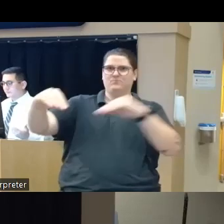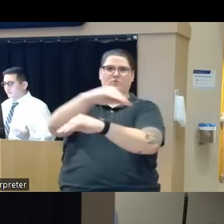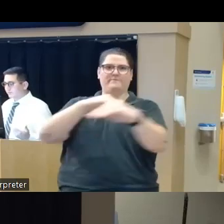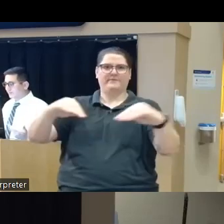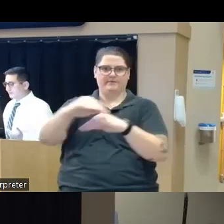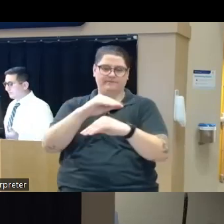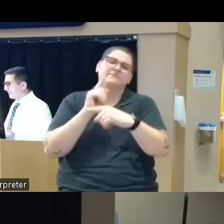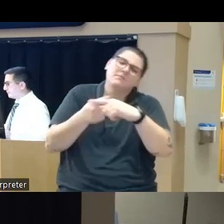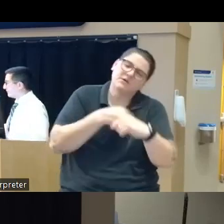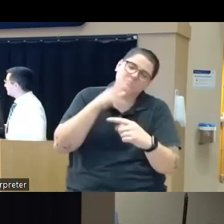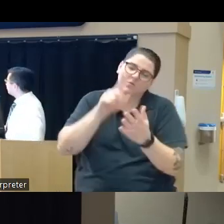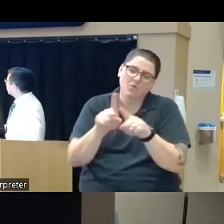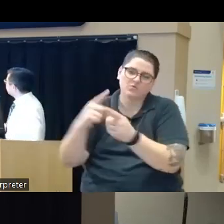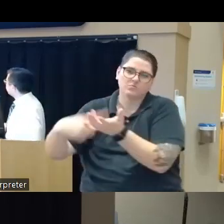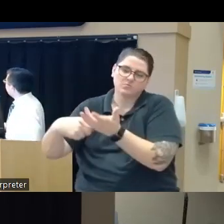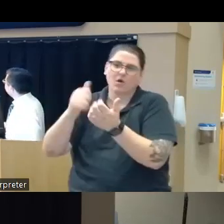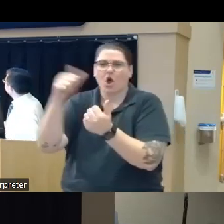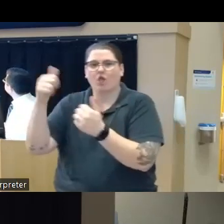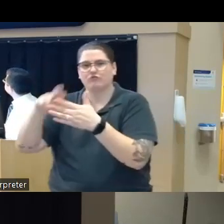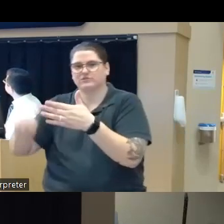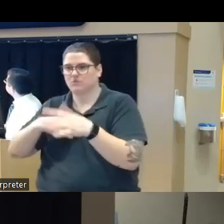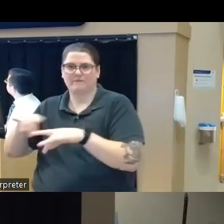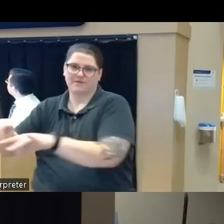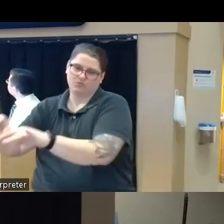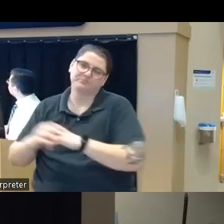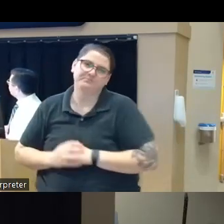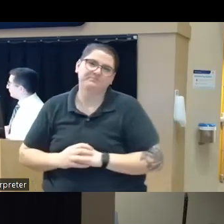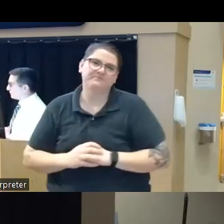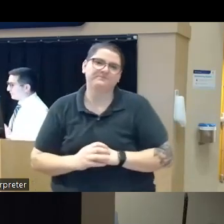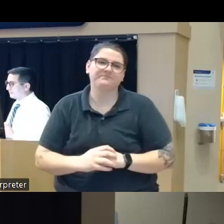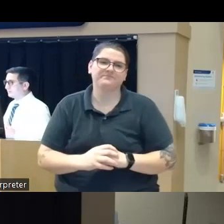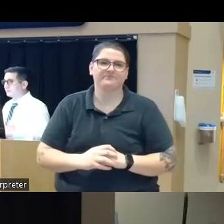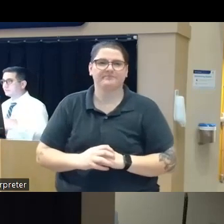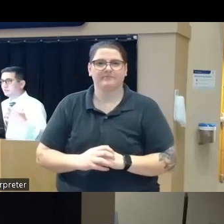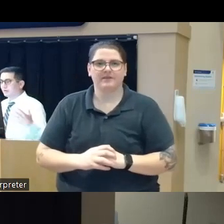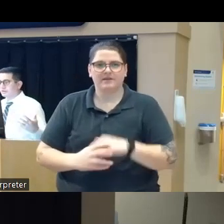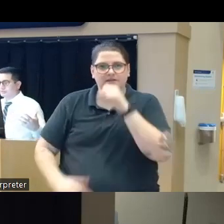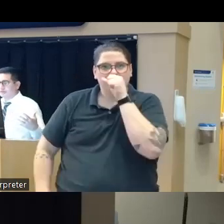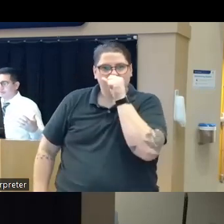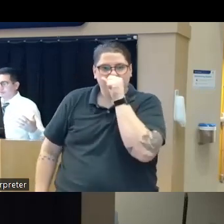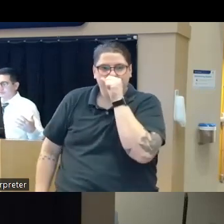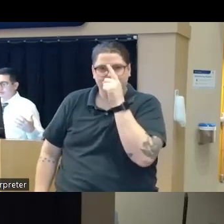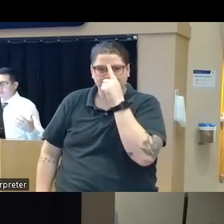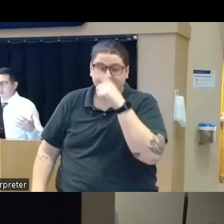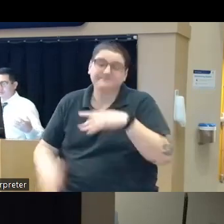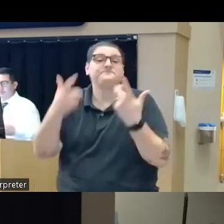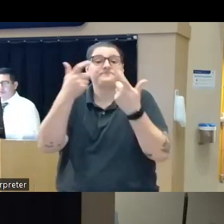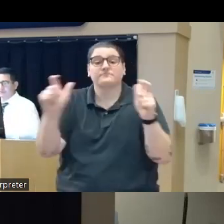some of the other findings that we've had related to V5 and so here in this large psychosis Spectrum